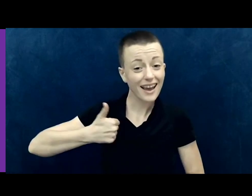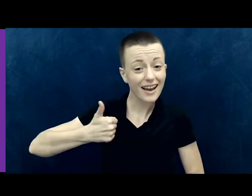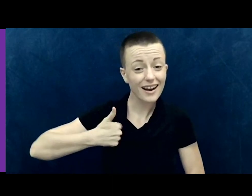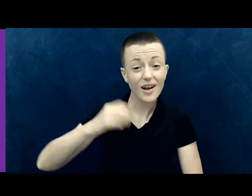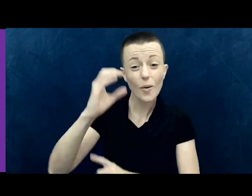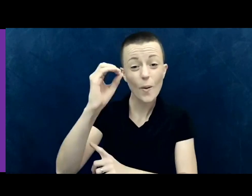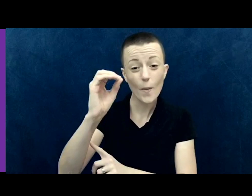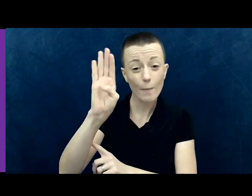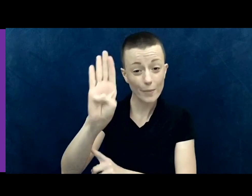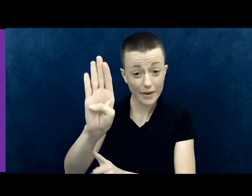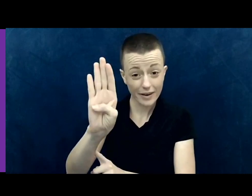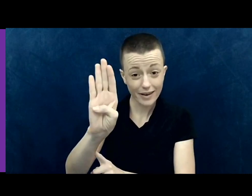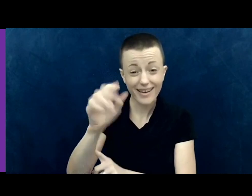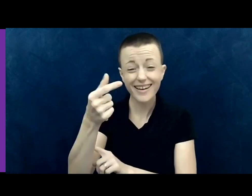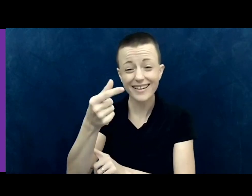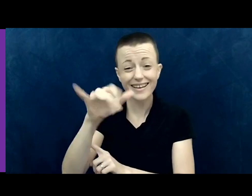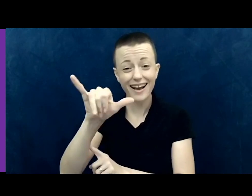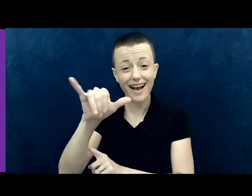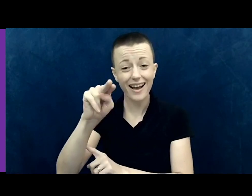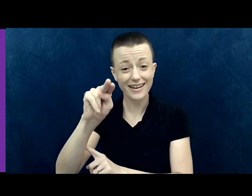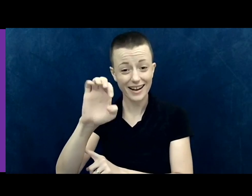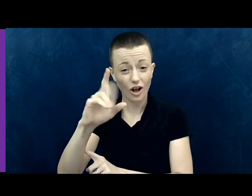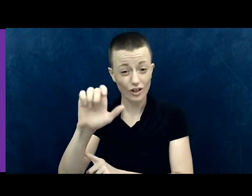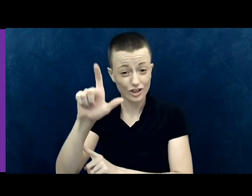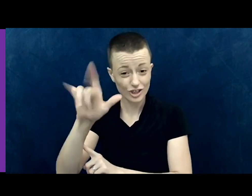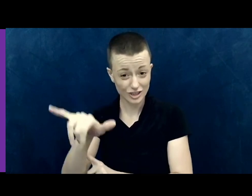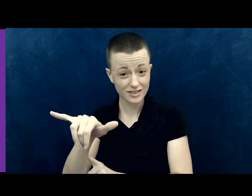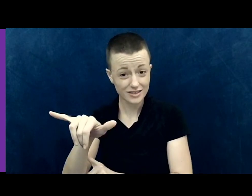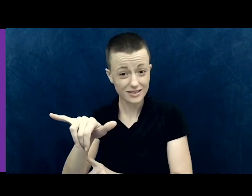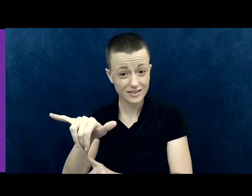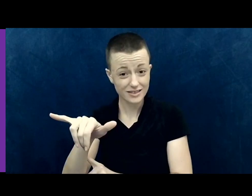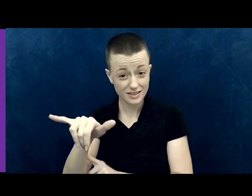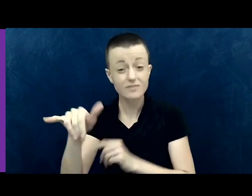This is the same recommendation as similar expert bodies around the world.